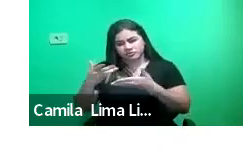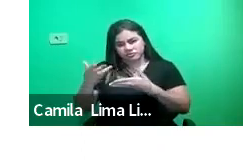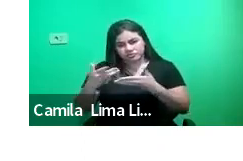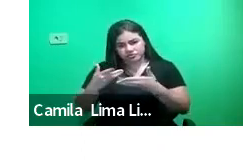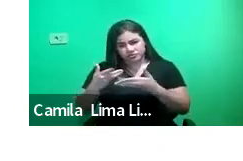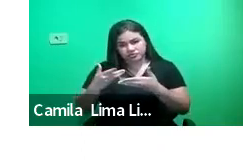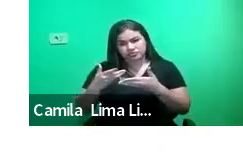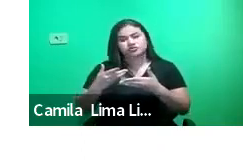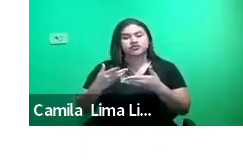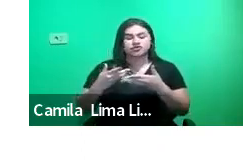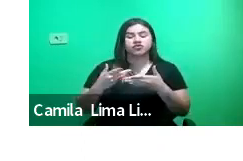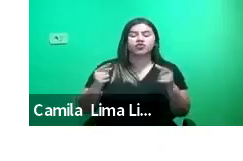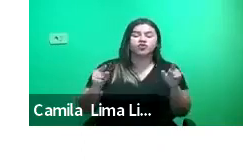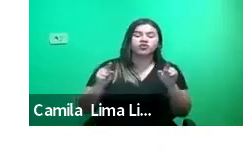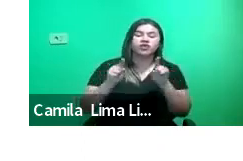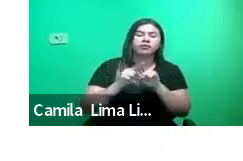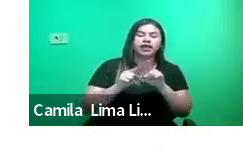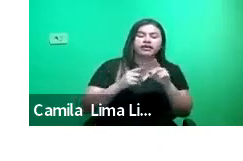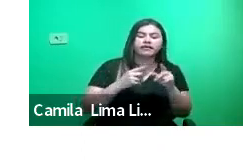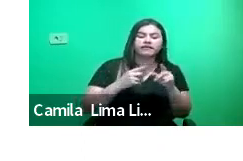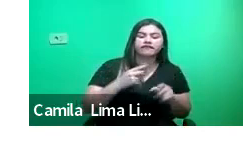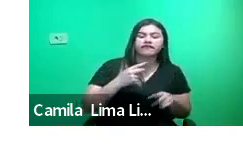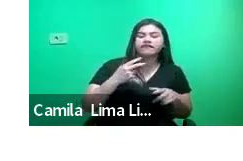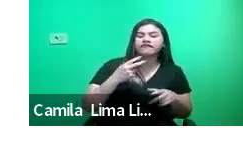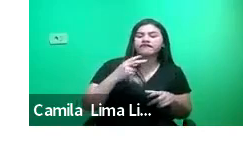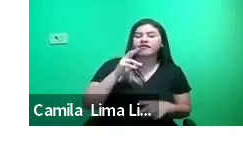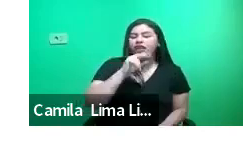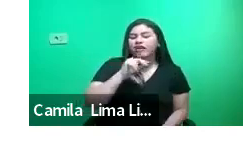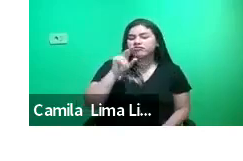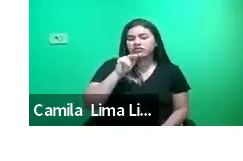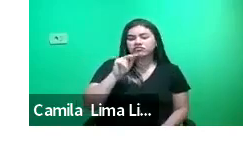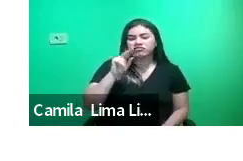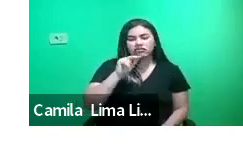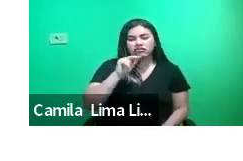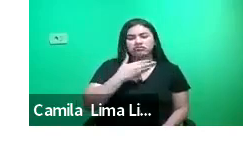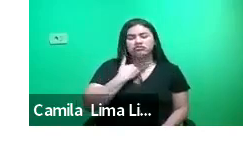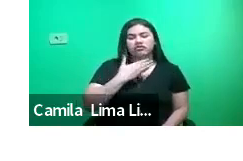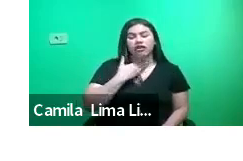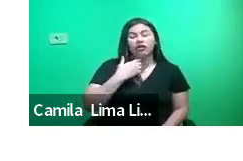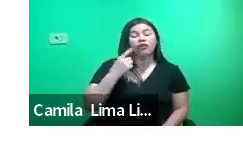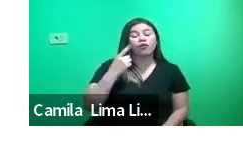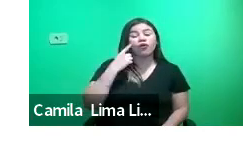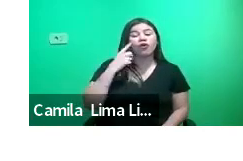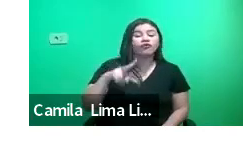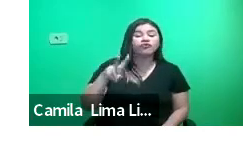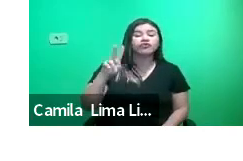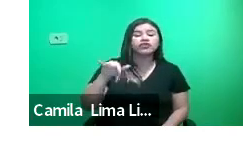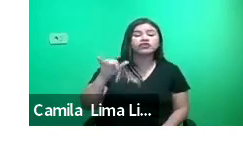How does Vaguski How does Vaguski situate this this, this argument Well, if we take the second